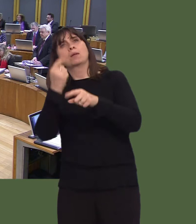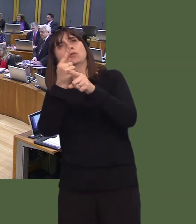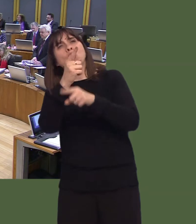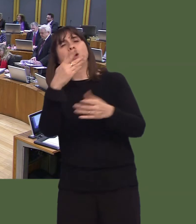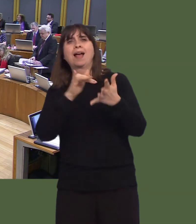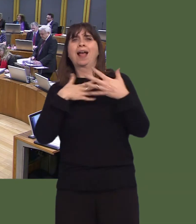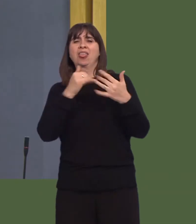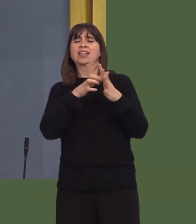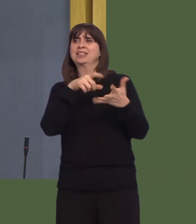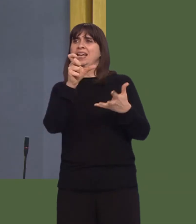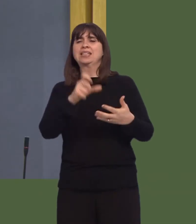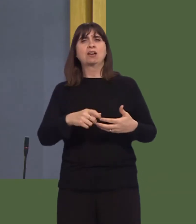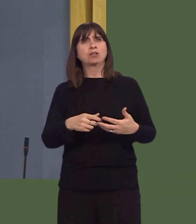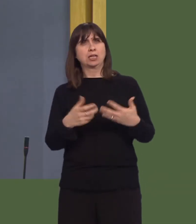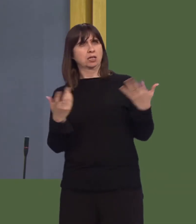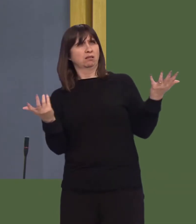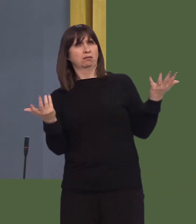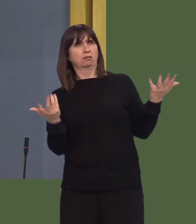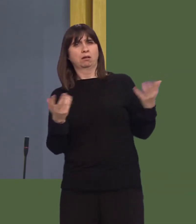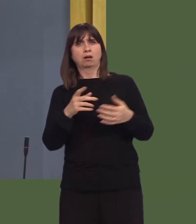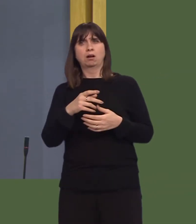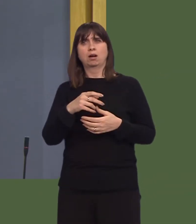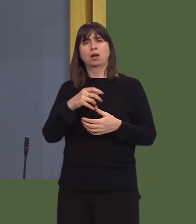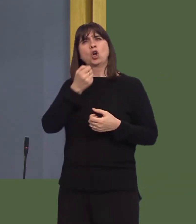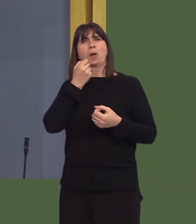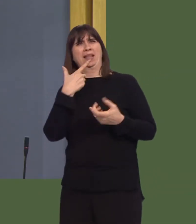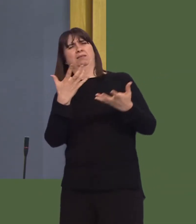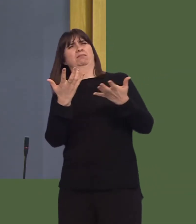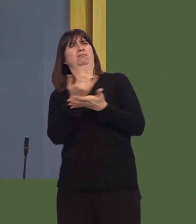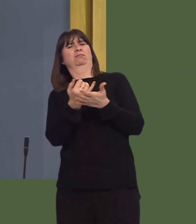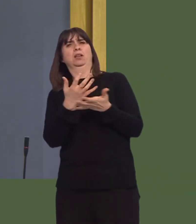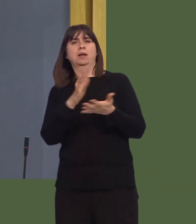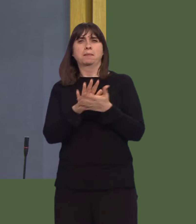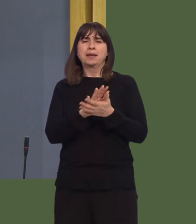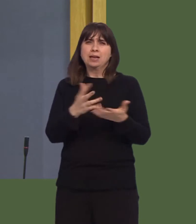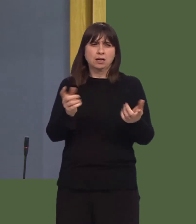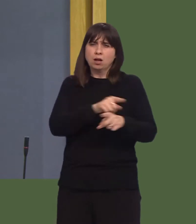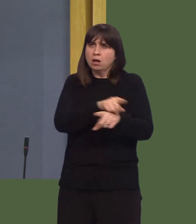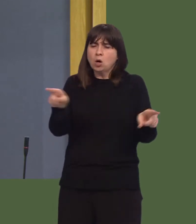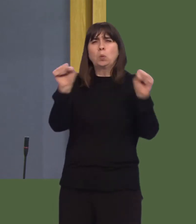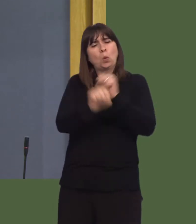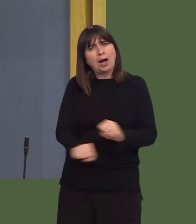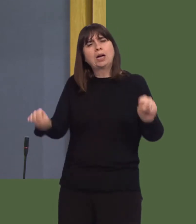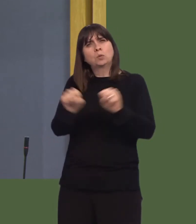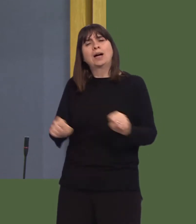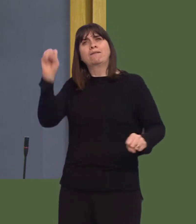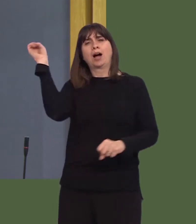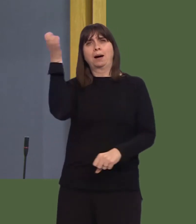If it's not broken, First Minister, can you tell us how you're going to alleviate the pain for those people who are waiting for ambulances?